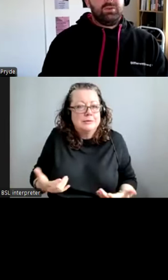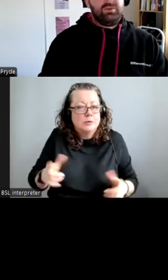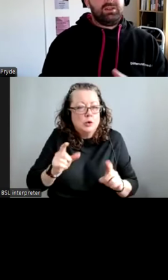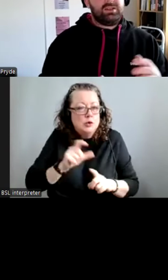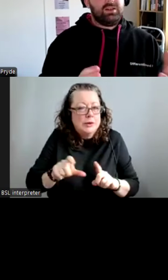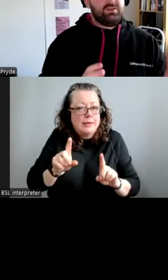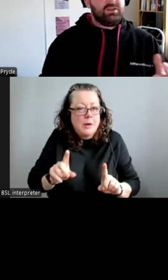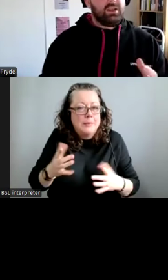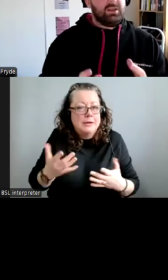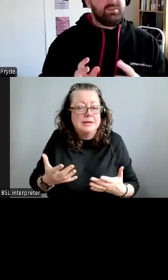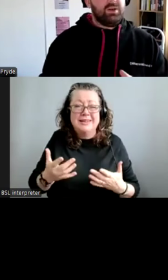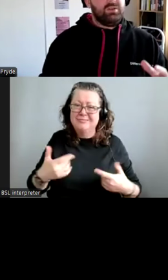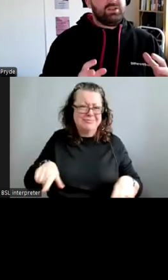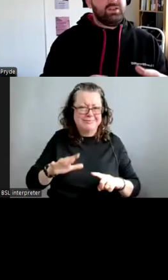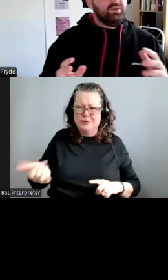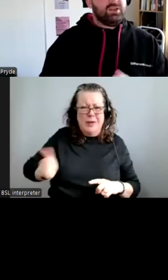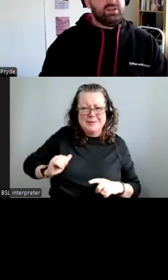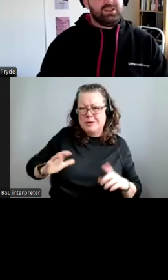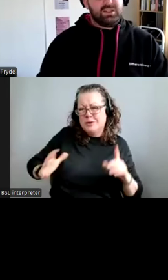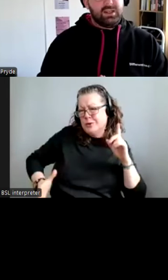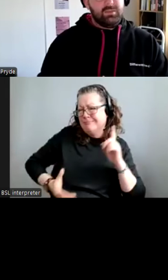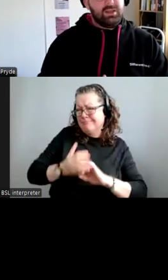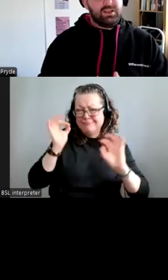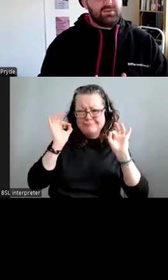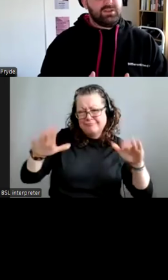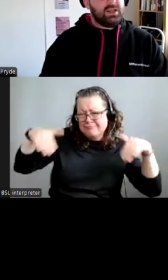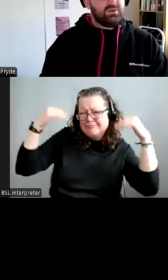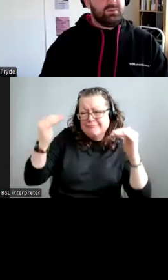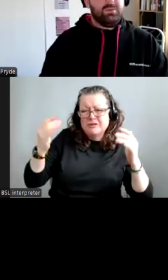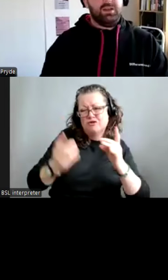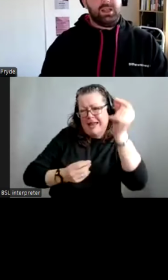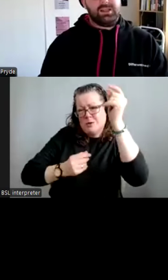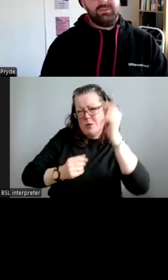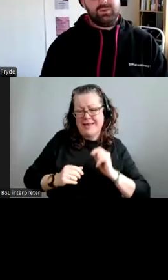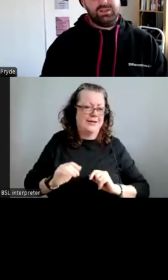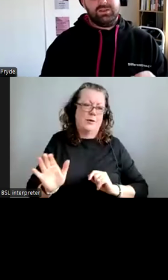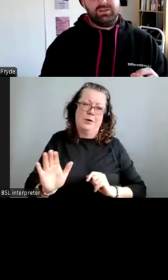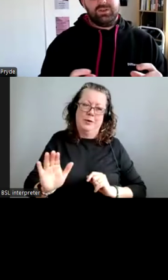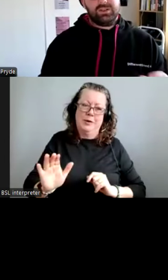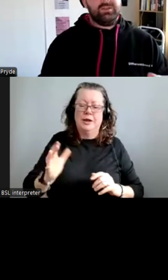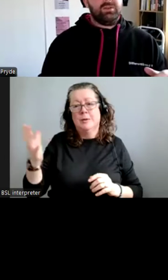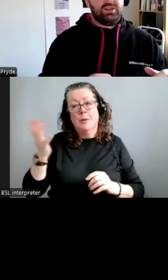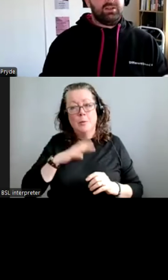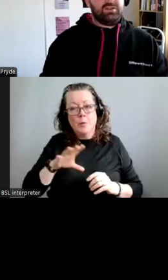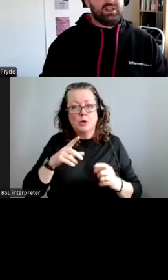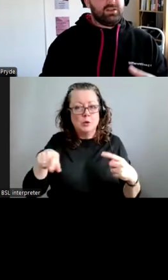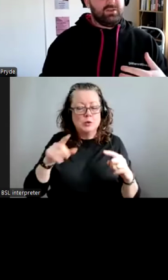We need to start looking at small achievable changes that can make a difference now. That's important, first of all, to understand